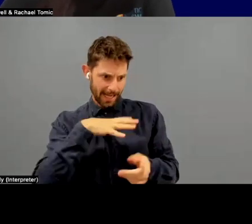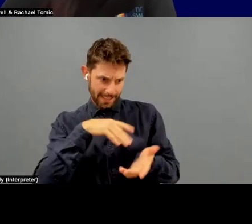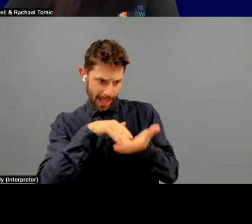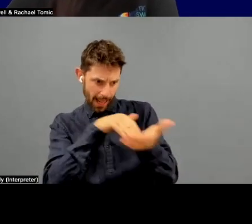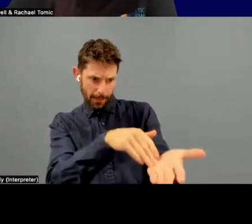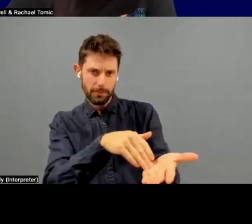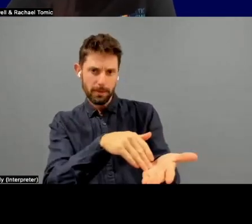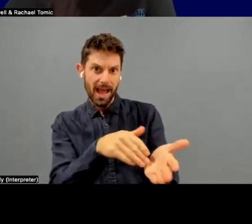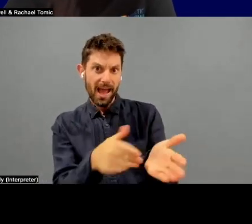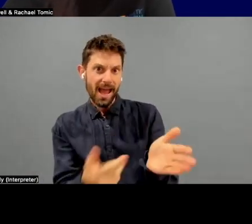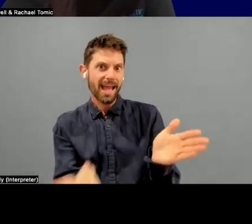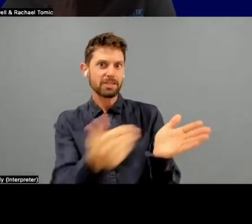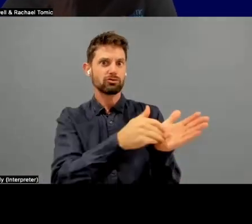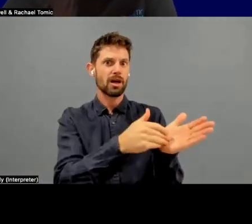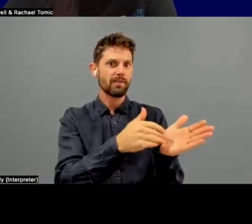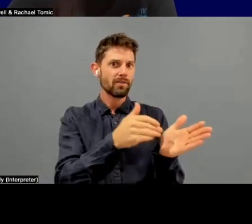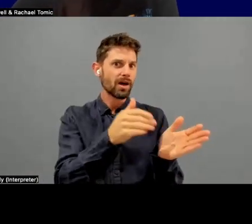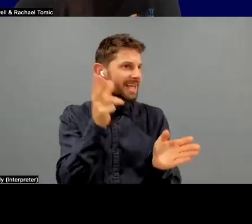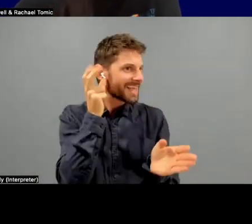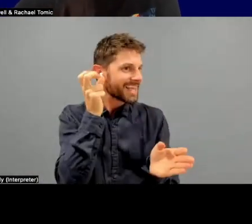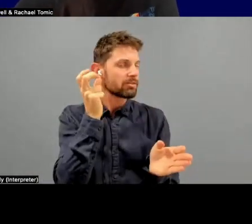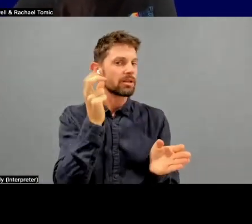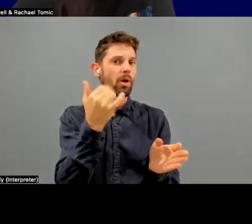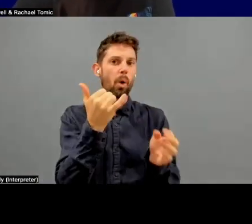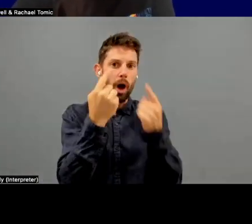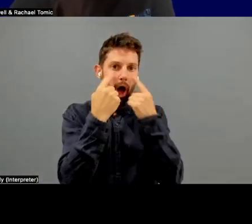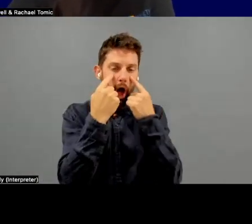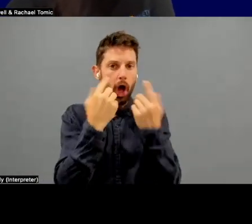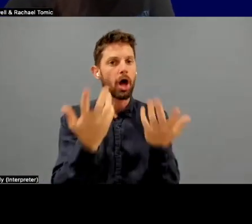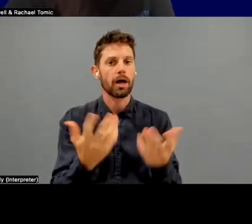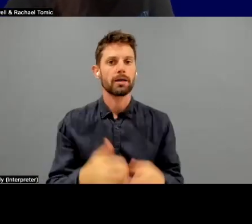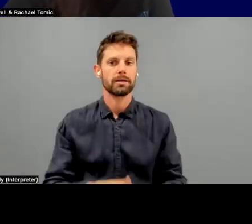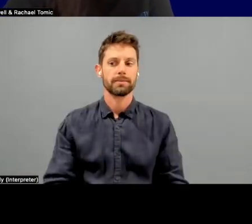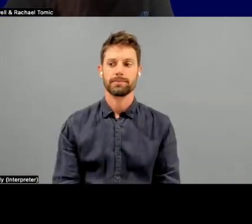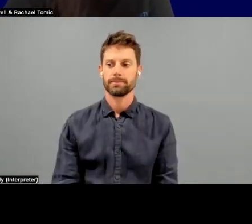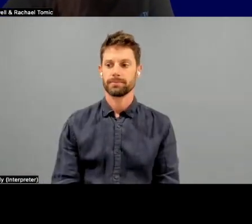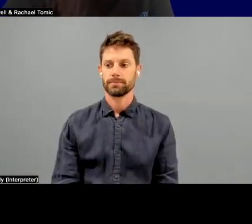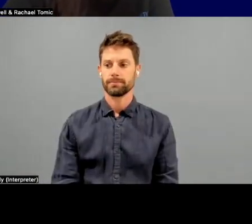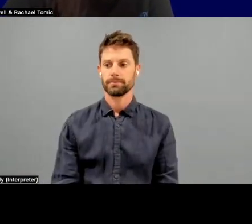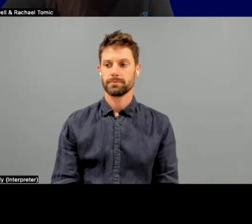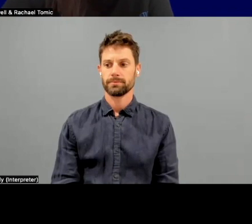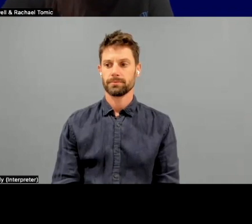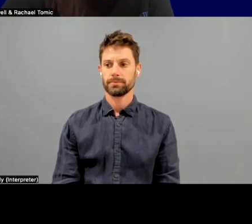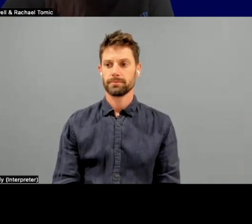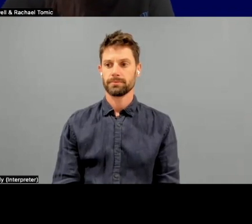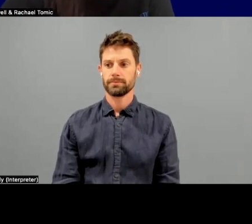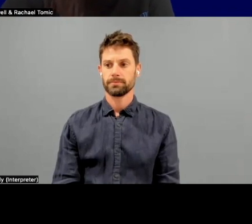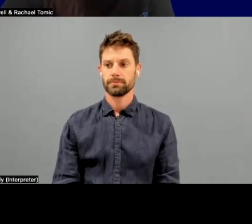at home or on the playground or whatever that might look like. We're always really strongly